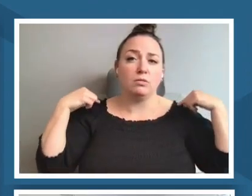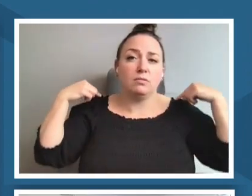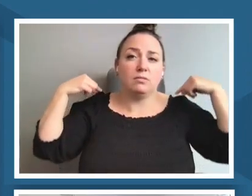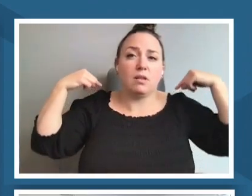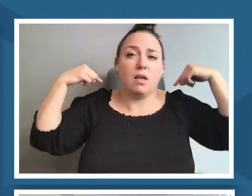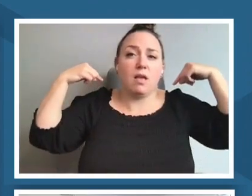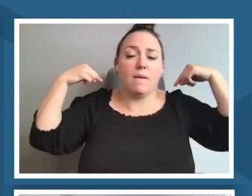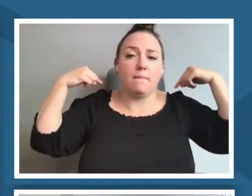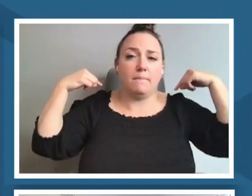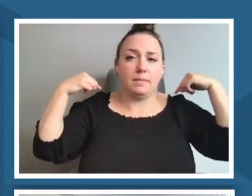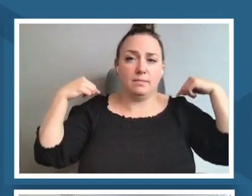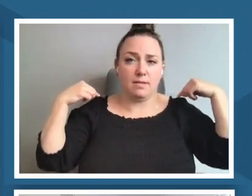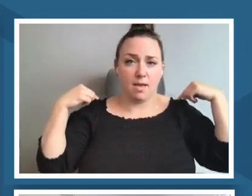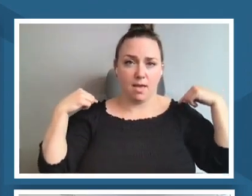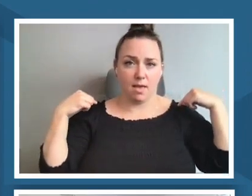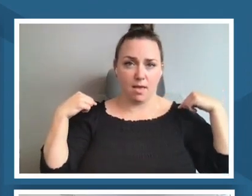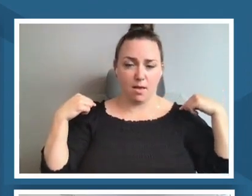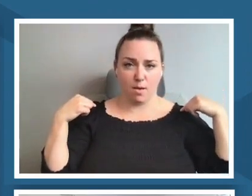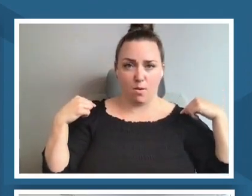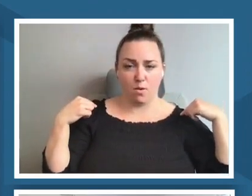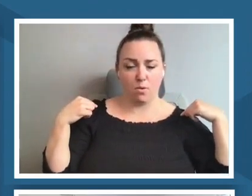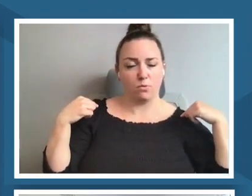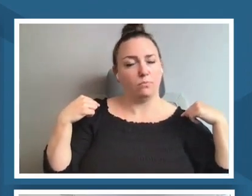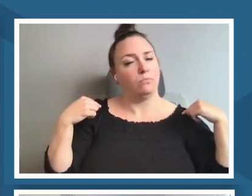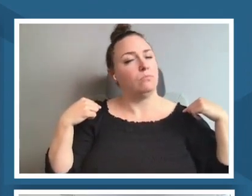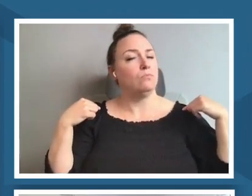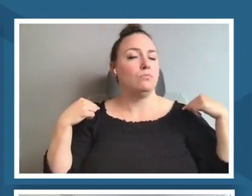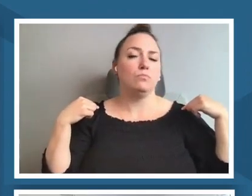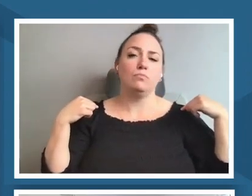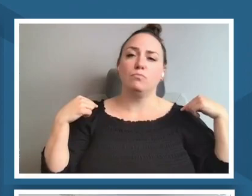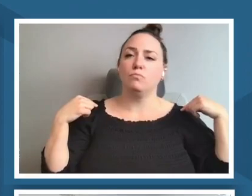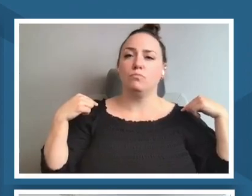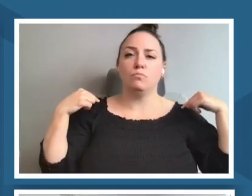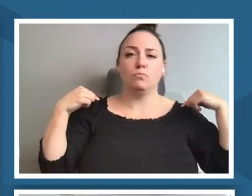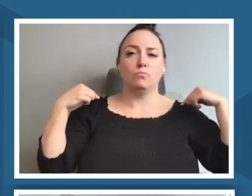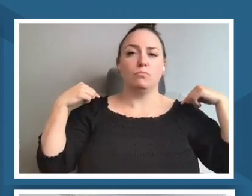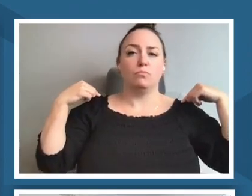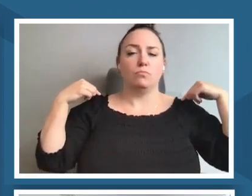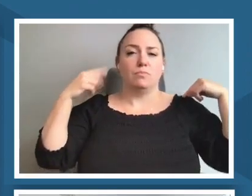to give yourself a nice tall spine